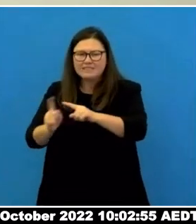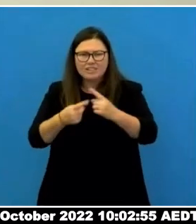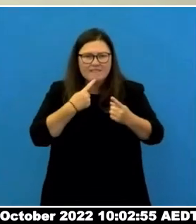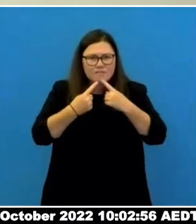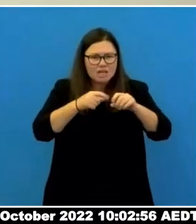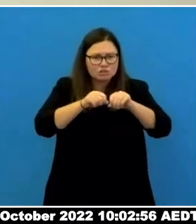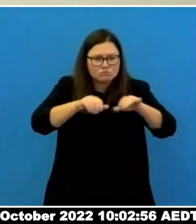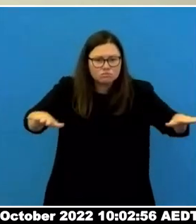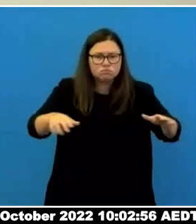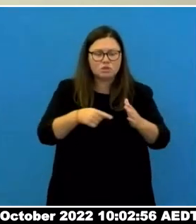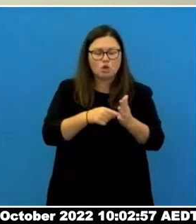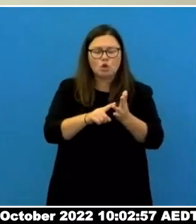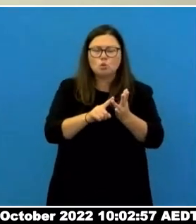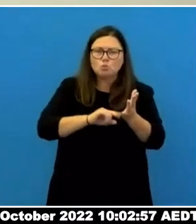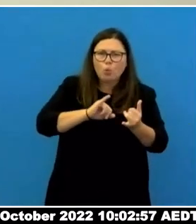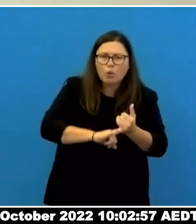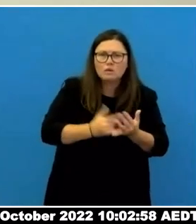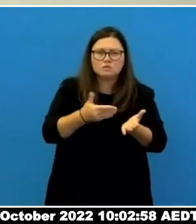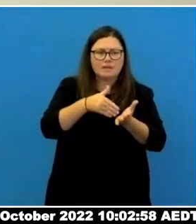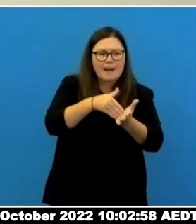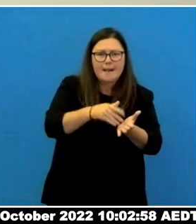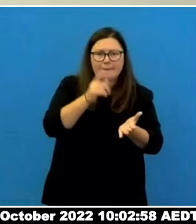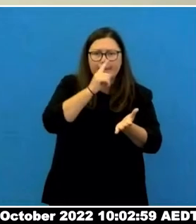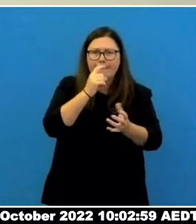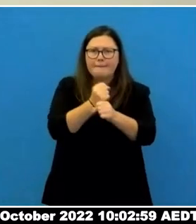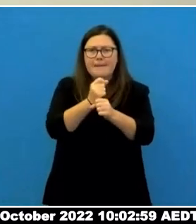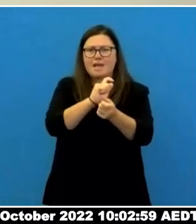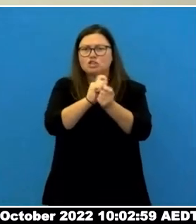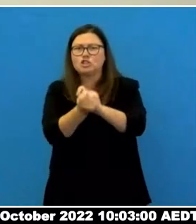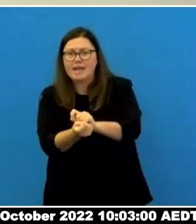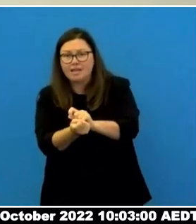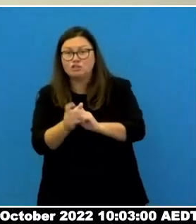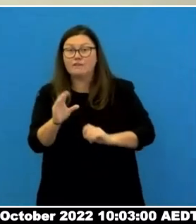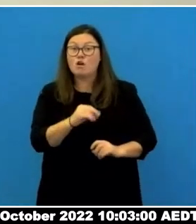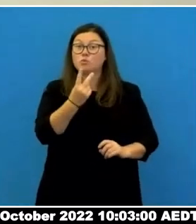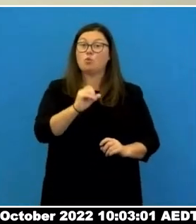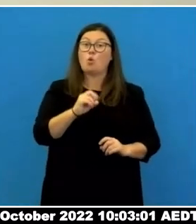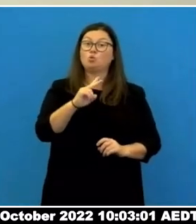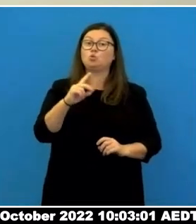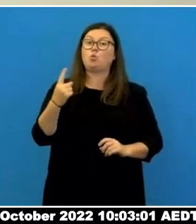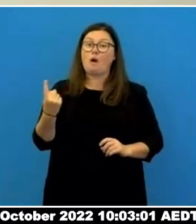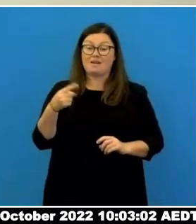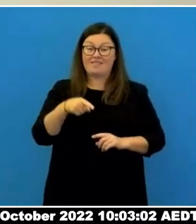In early 2021, the Human Rights Commission initiated a fresh a refresh of a campaign